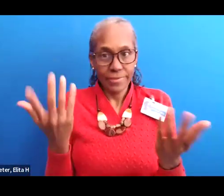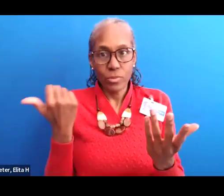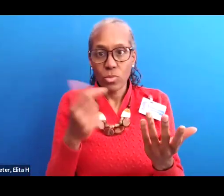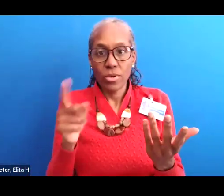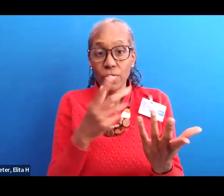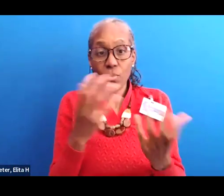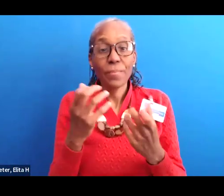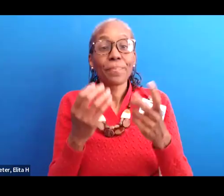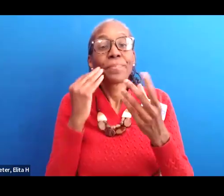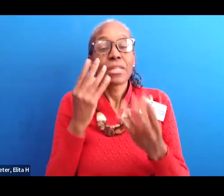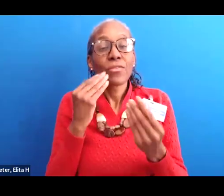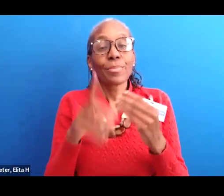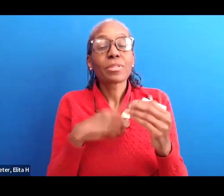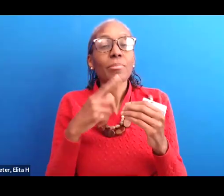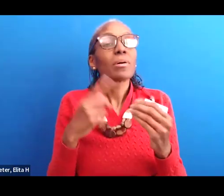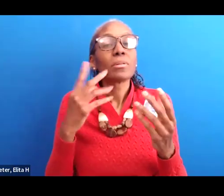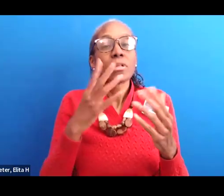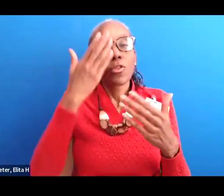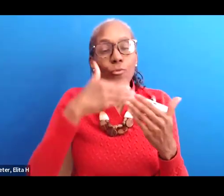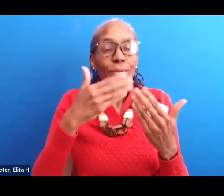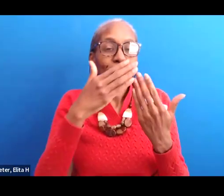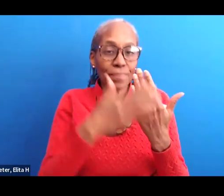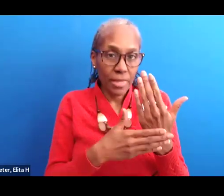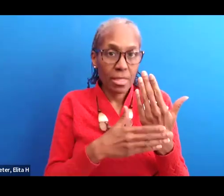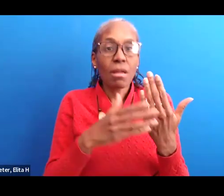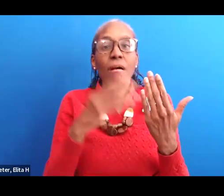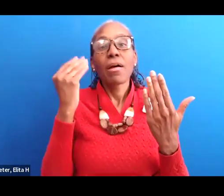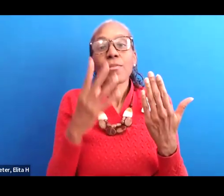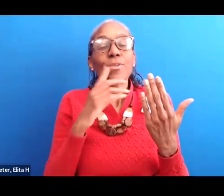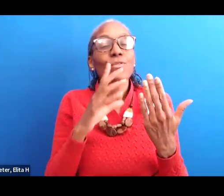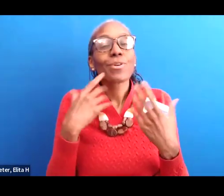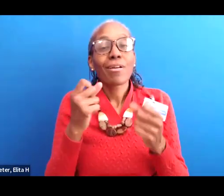It has information about what it is on the front. It has information for your healthcare provider